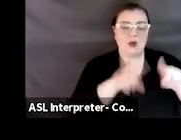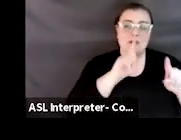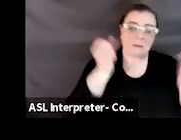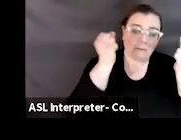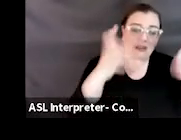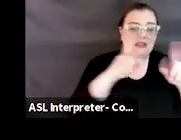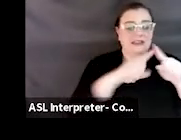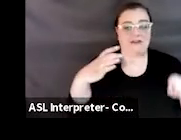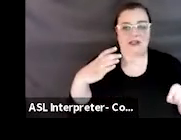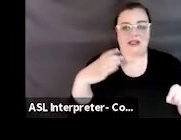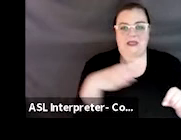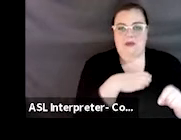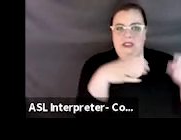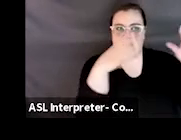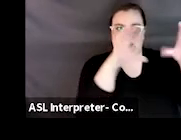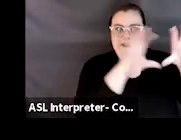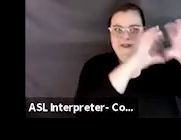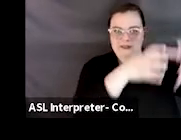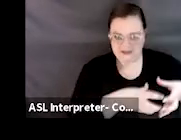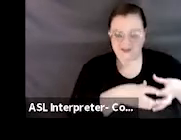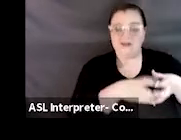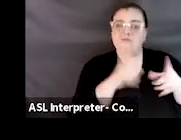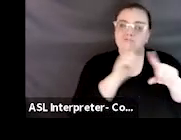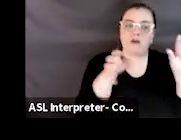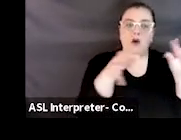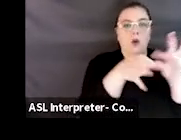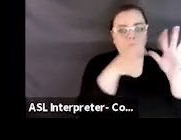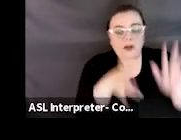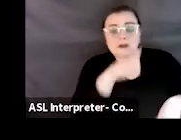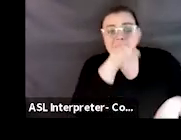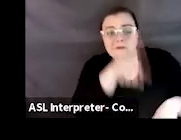Heidi Rosofsky: So, as you see, on the screen, there are lots of different coordinating committees that that we have.